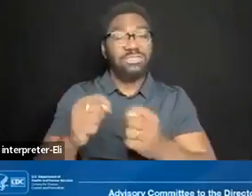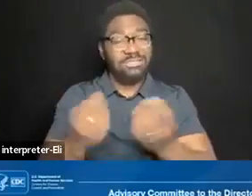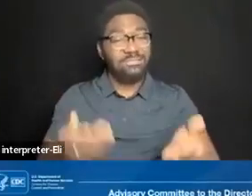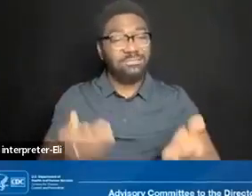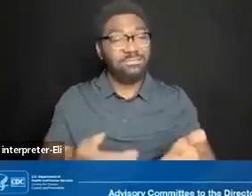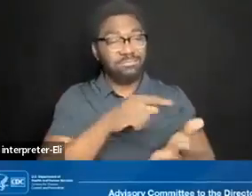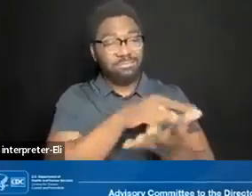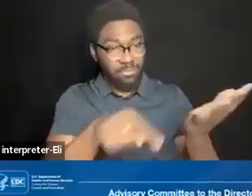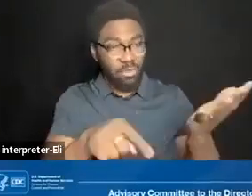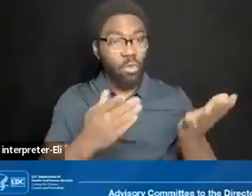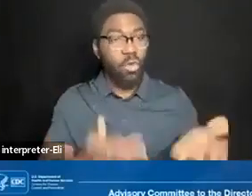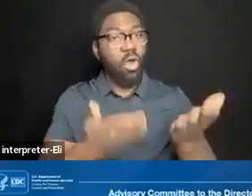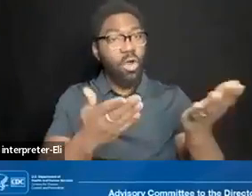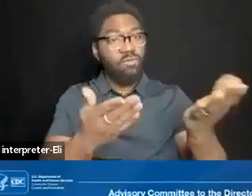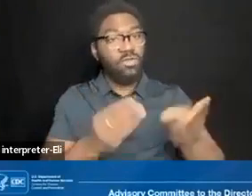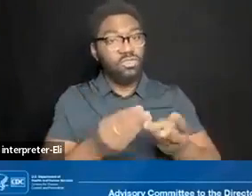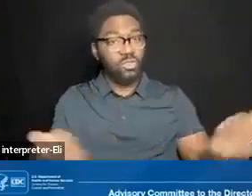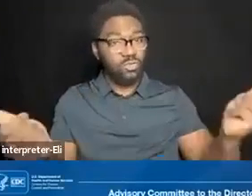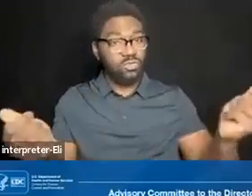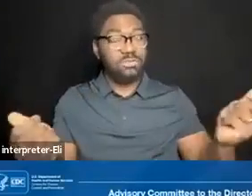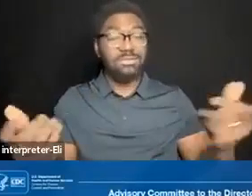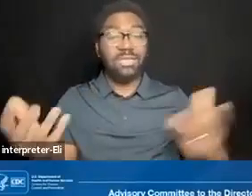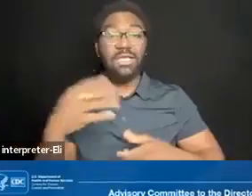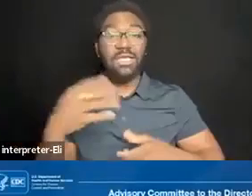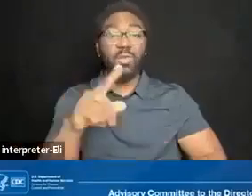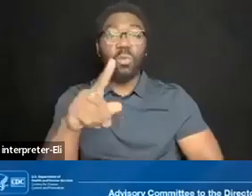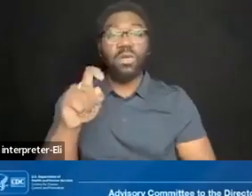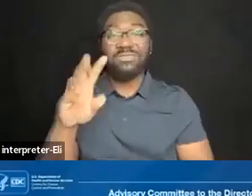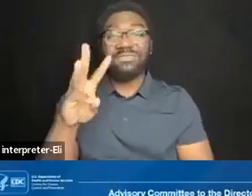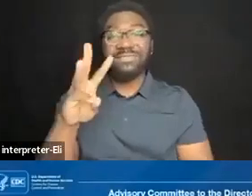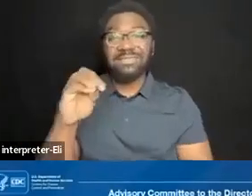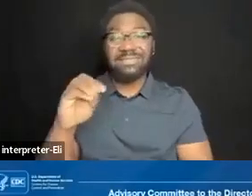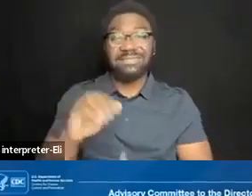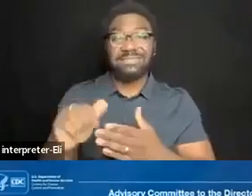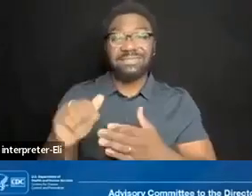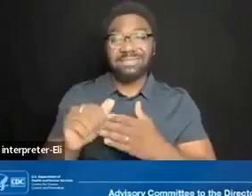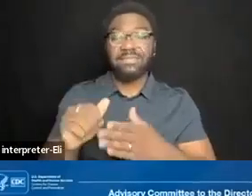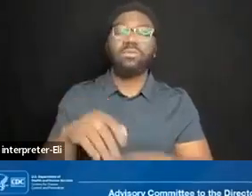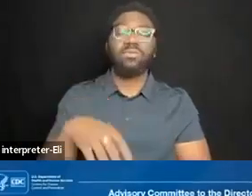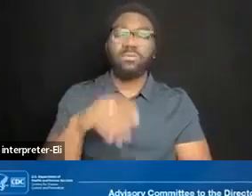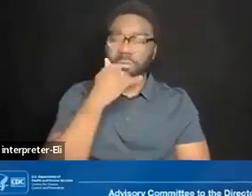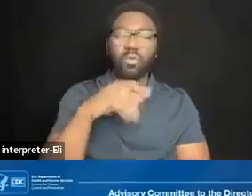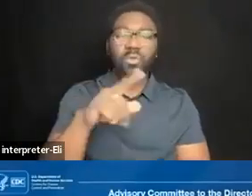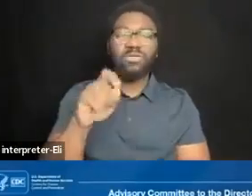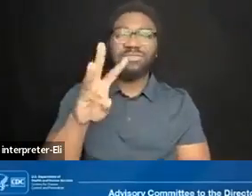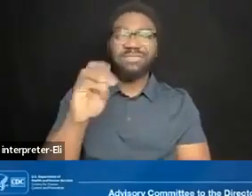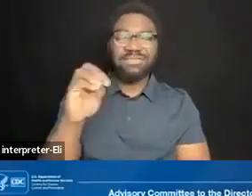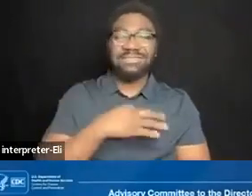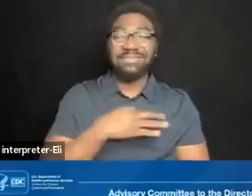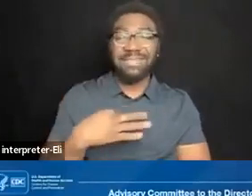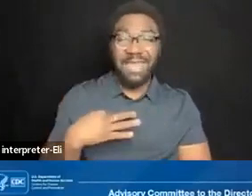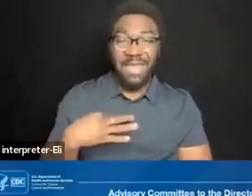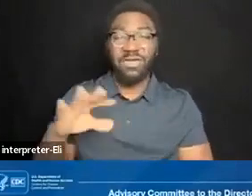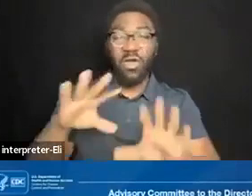These teams included more than 160 staff from across the agency and provided input in five key areas.